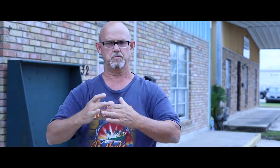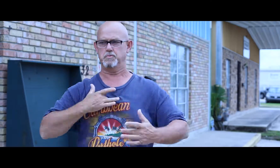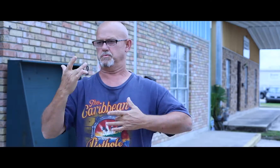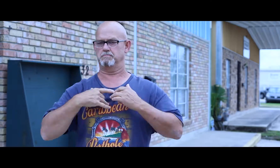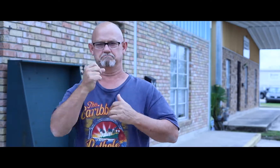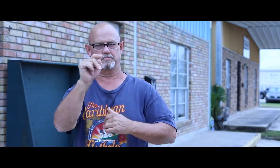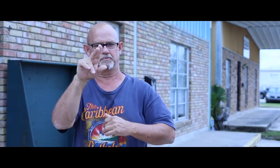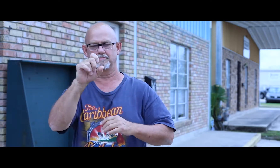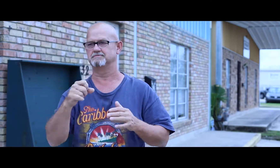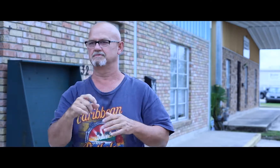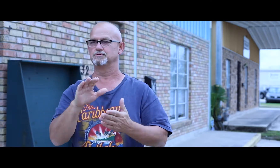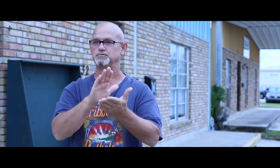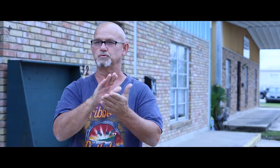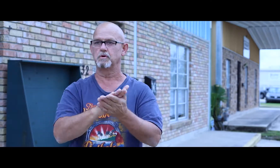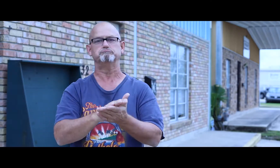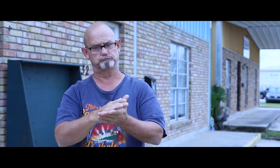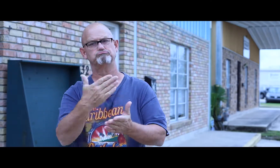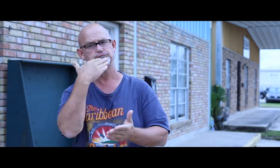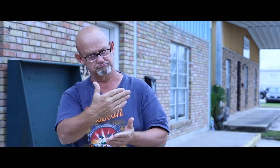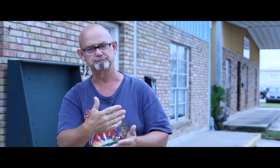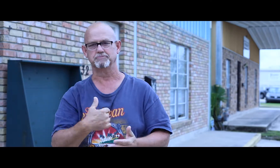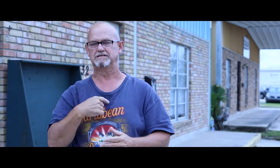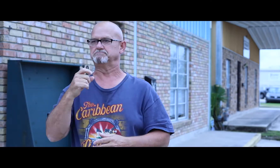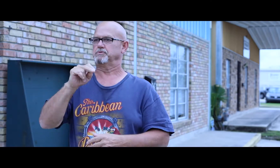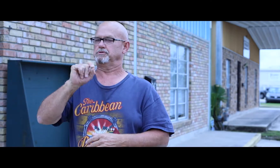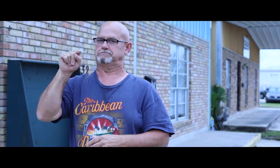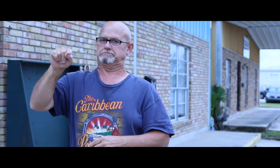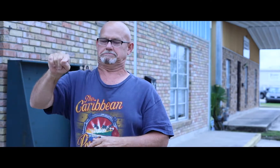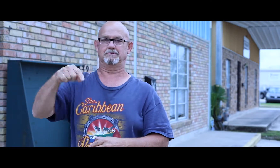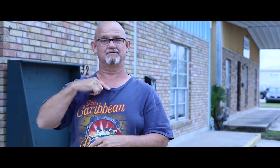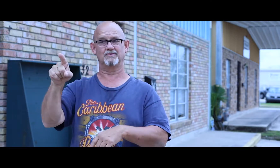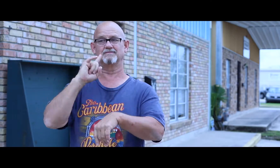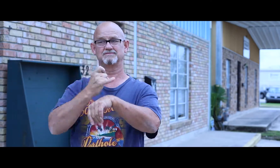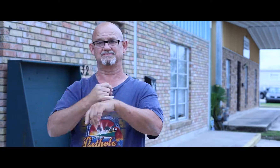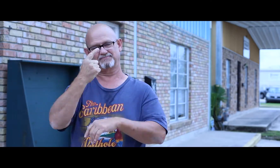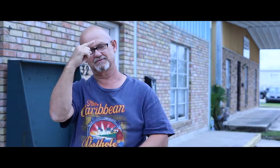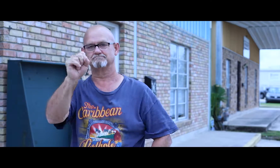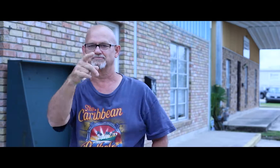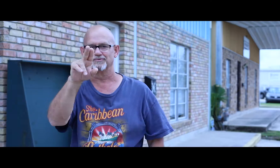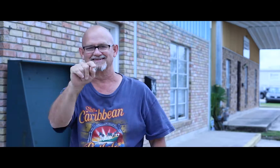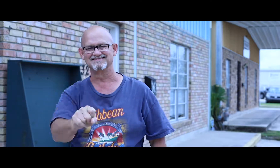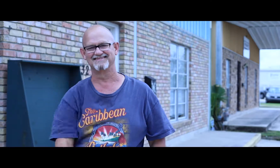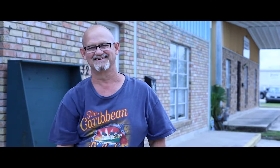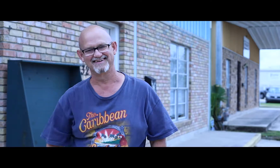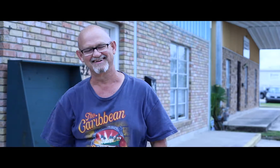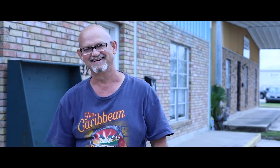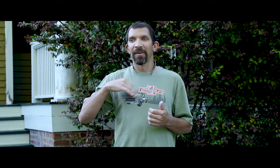There was a lot of camaraderie and excitement around sports. I did well enough in school, but I excelled at sports.